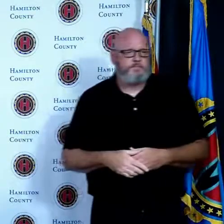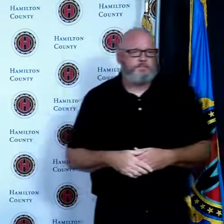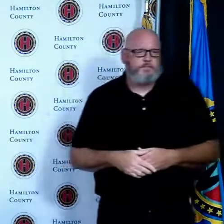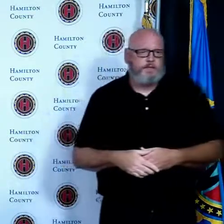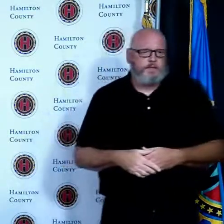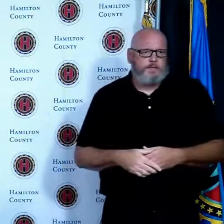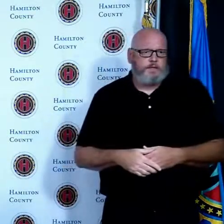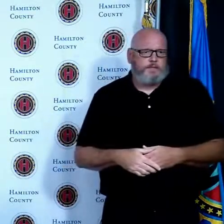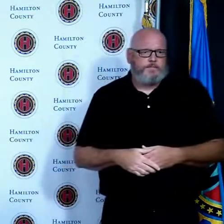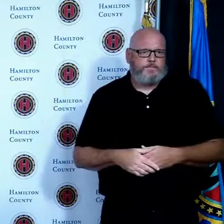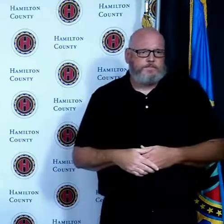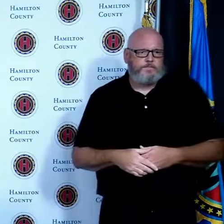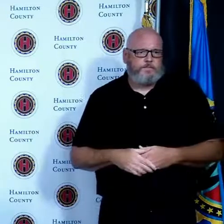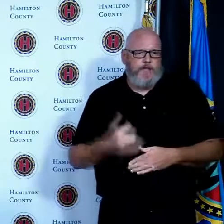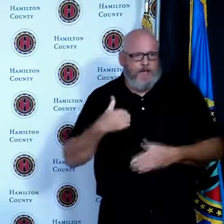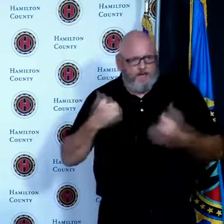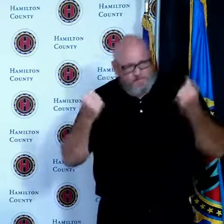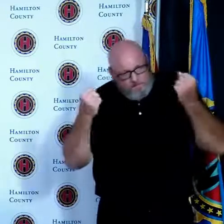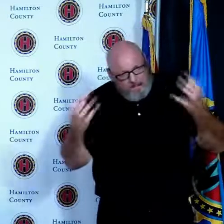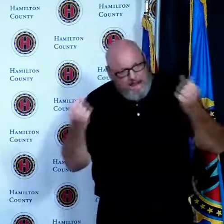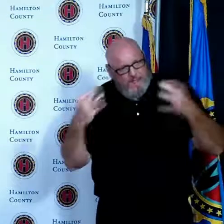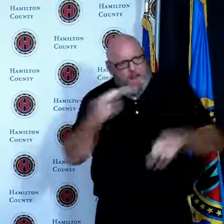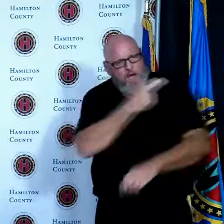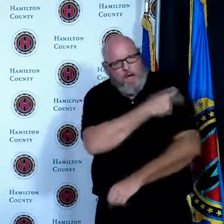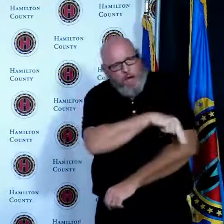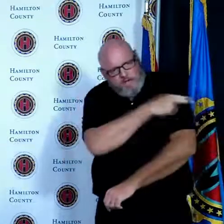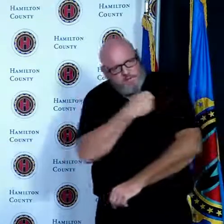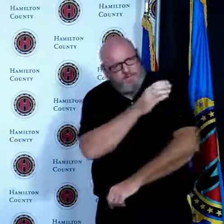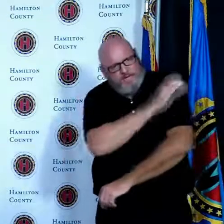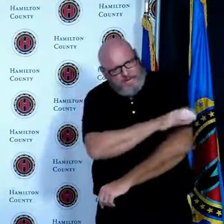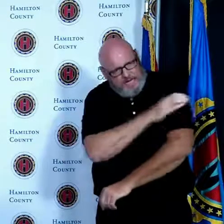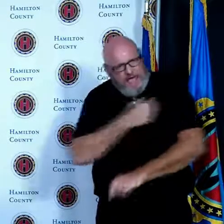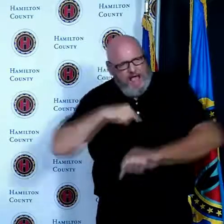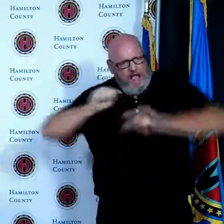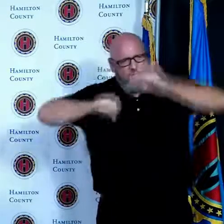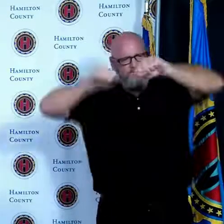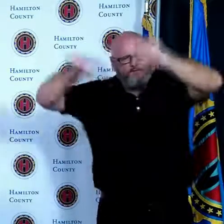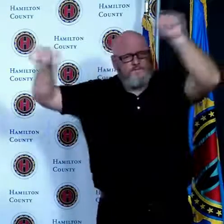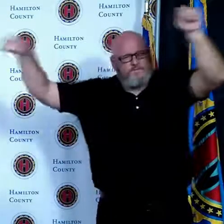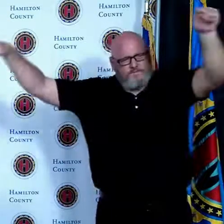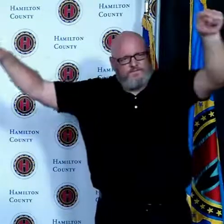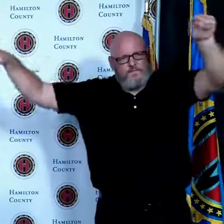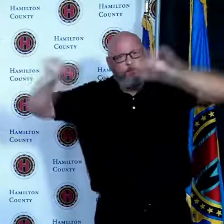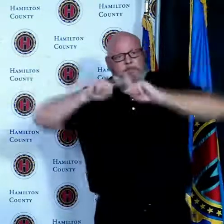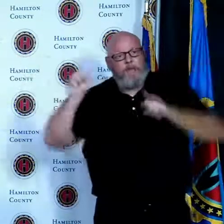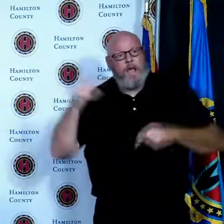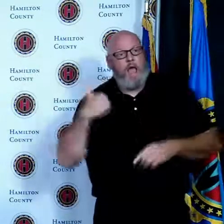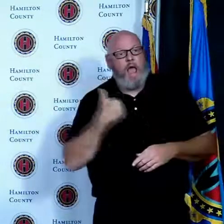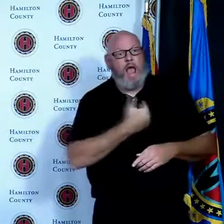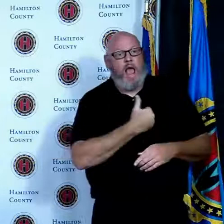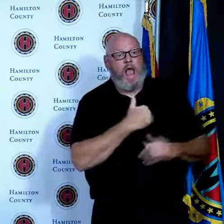I think people are drawn to the pop-ups and so that's why they've been so successful so you know I think we still need to